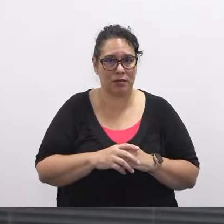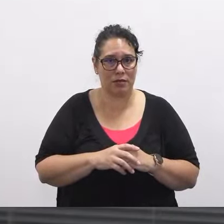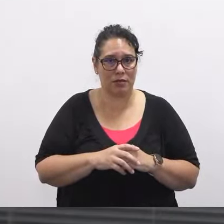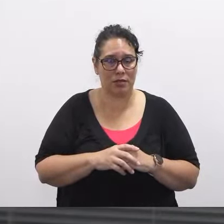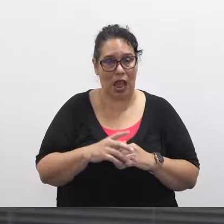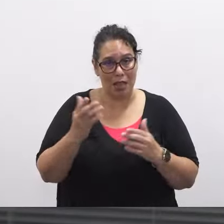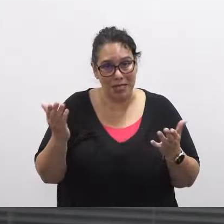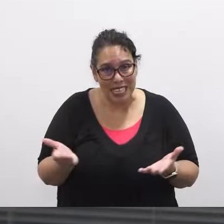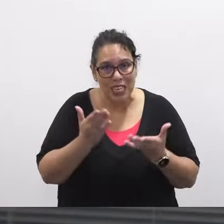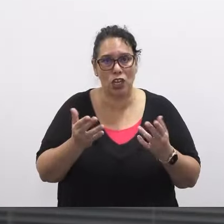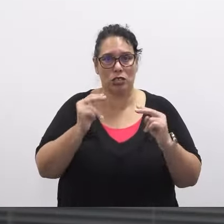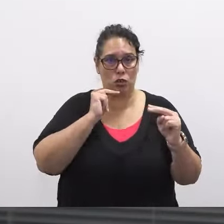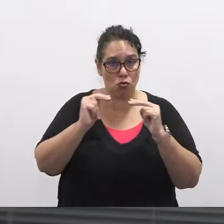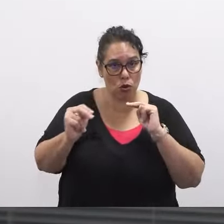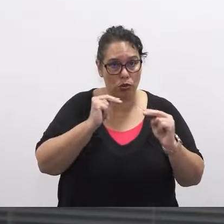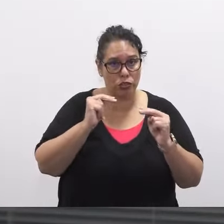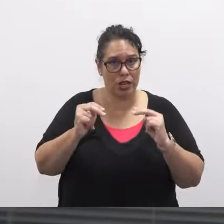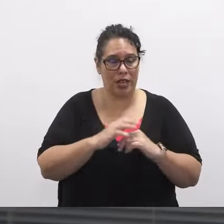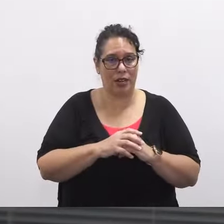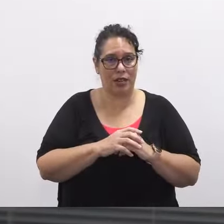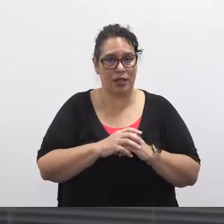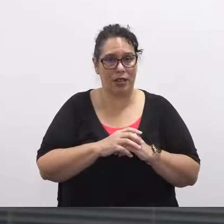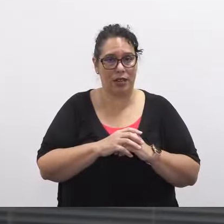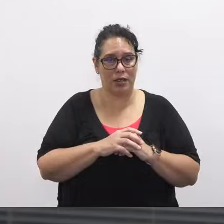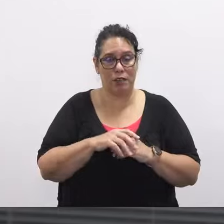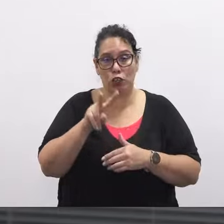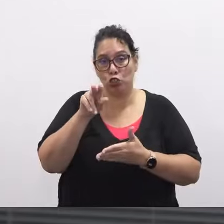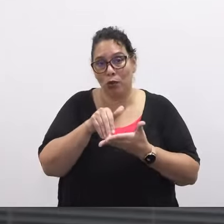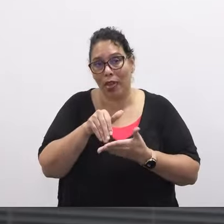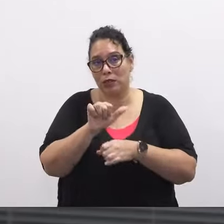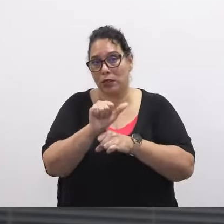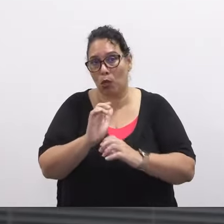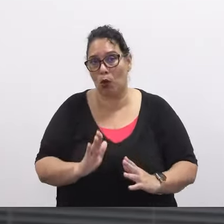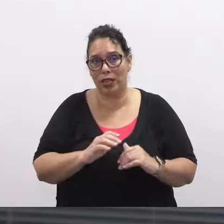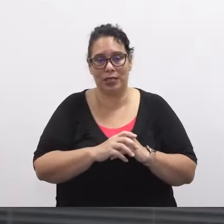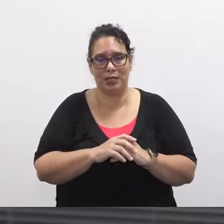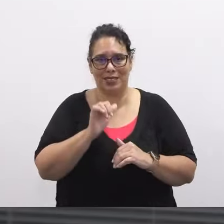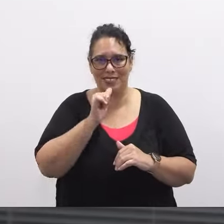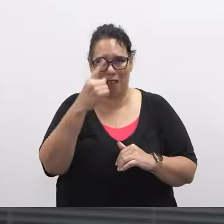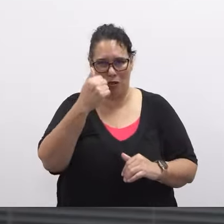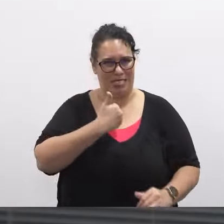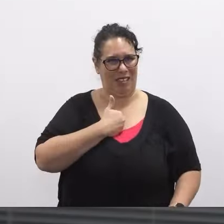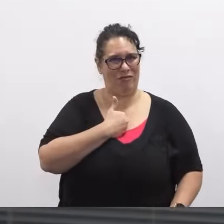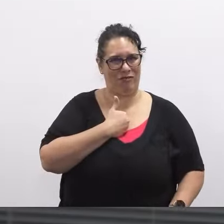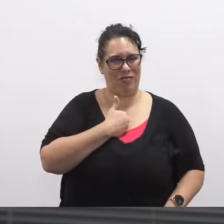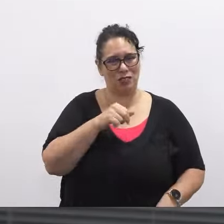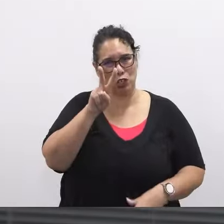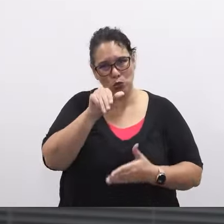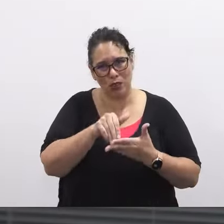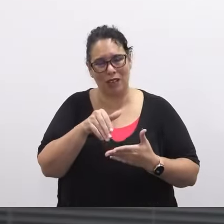I'm here to negotiate for 2,000 employees. It's not for myself. It's for 2,000 families.